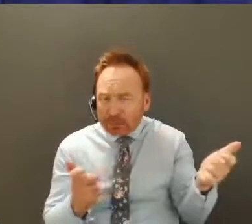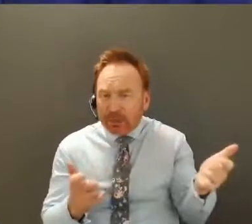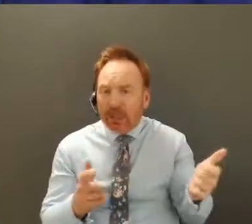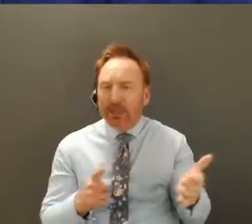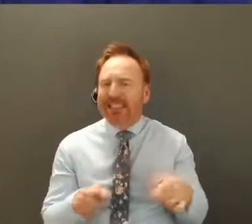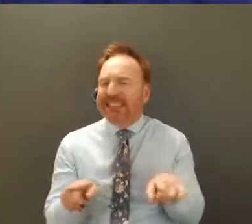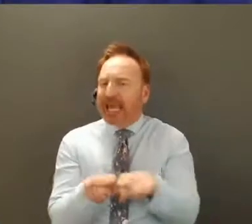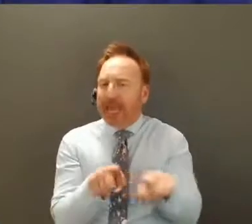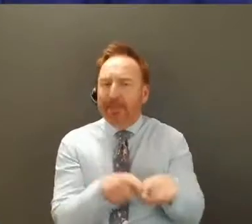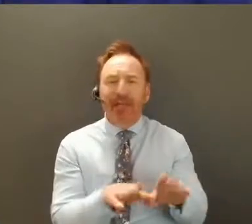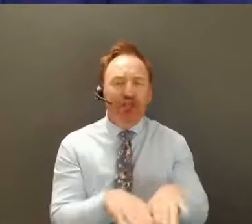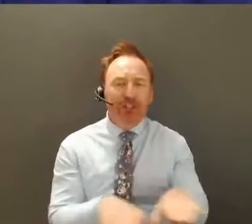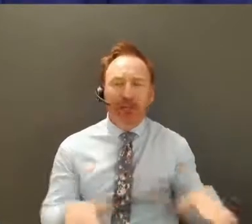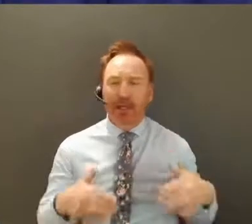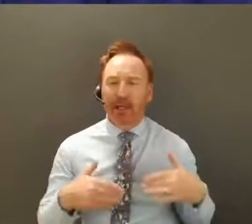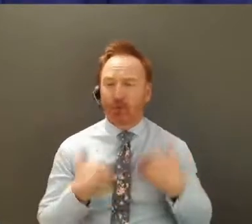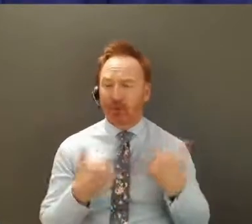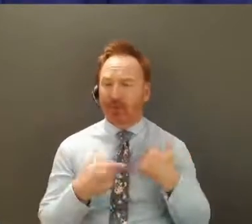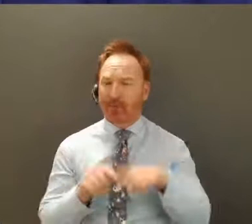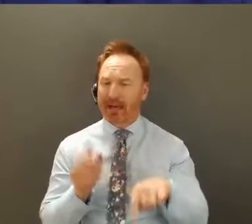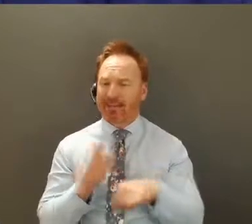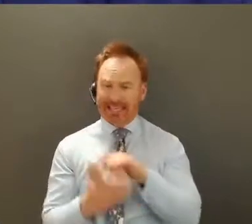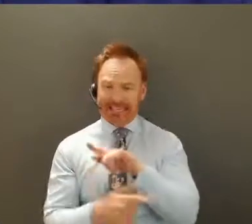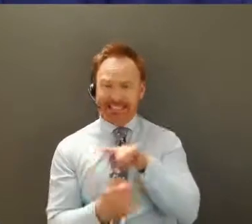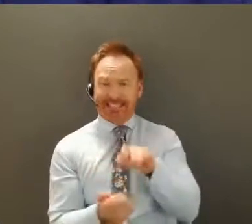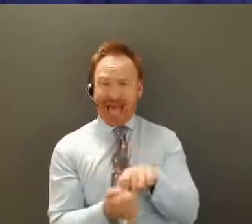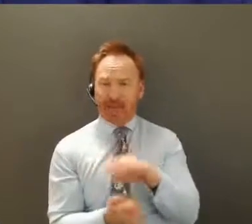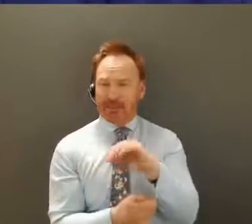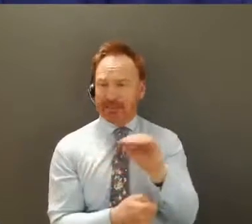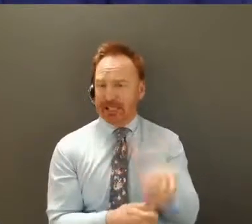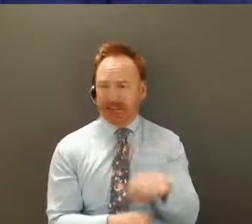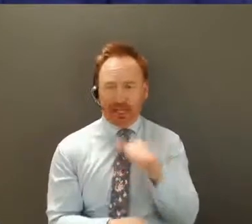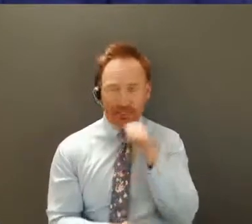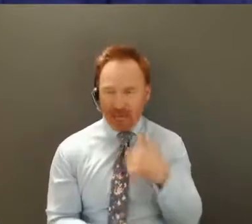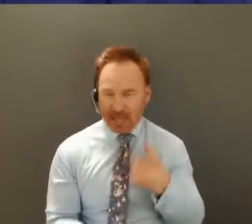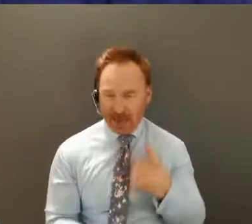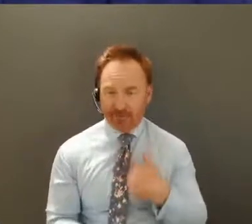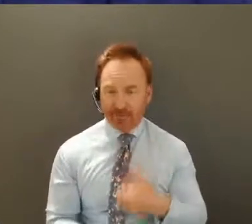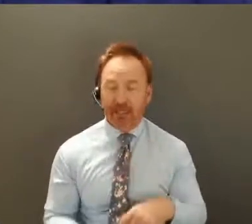people who are fully vaccinated can still get an infection but